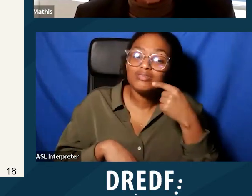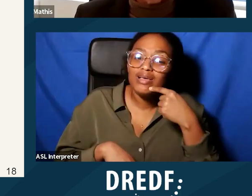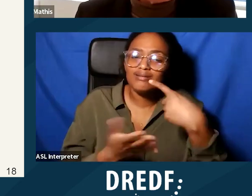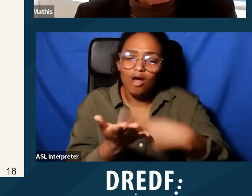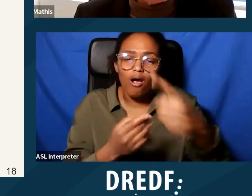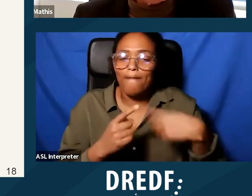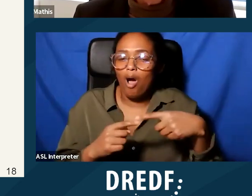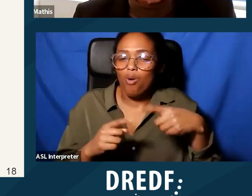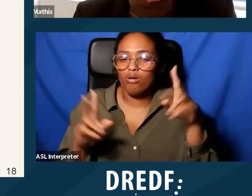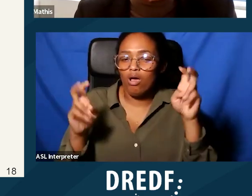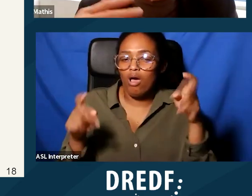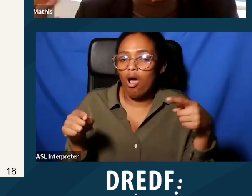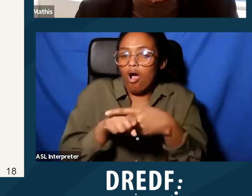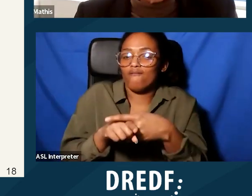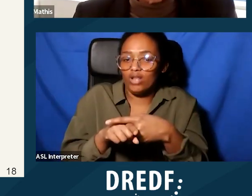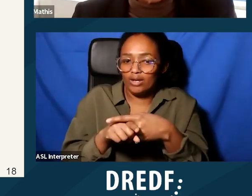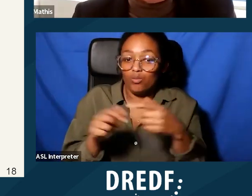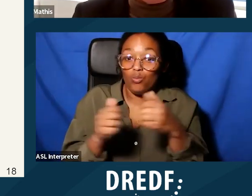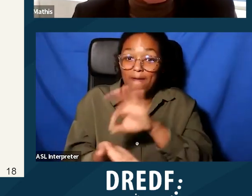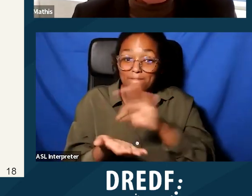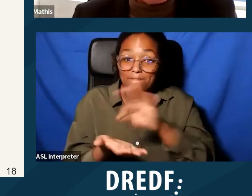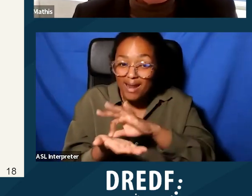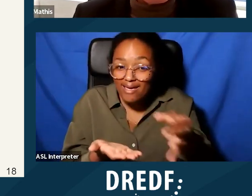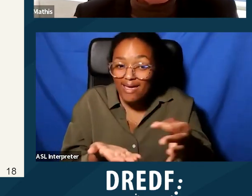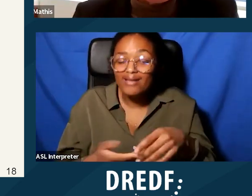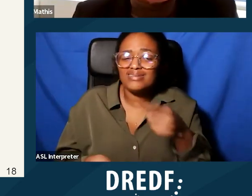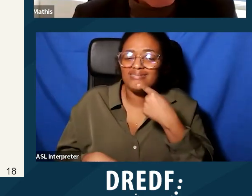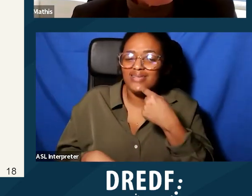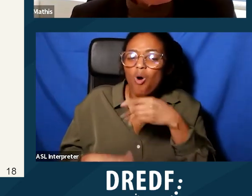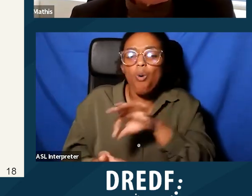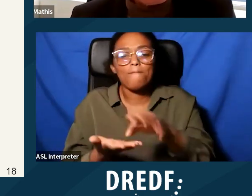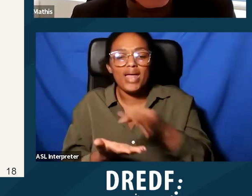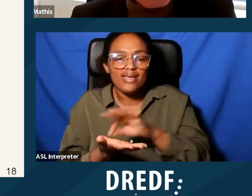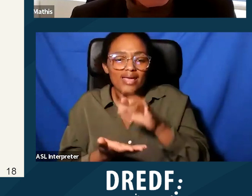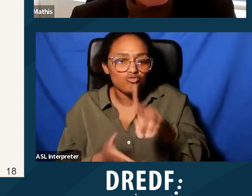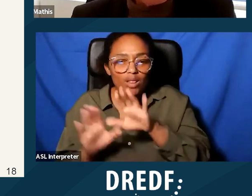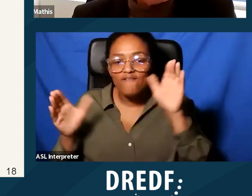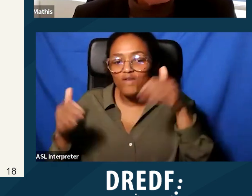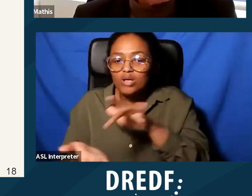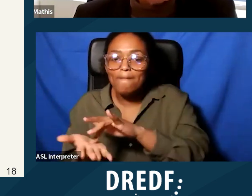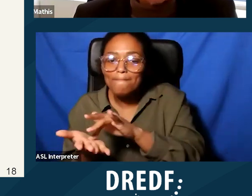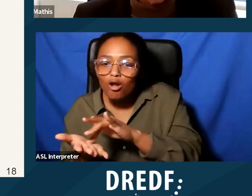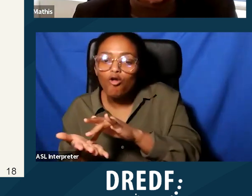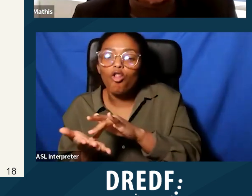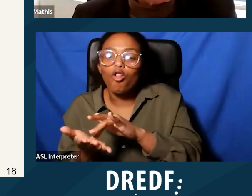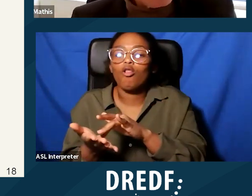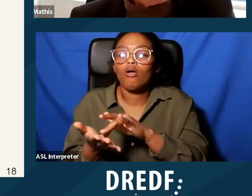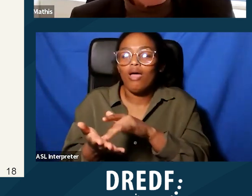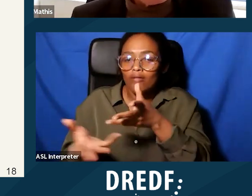They say that Medicaid is really focused on medical and institutional care and it's not